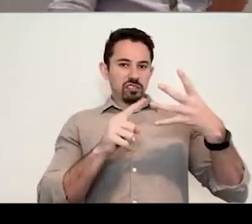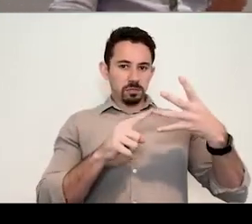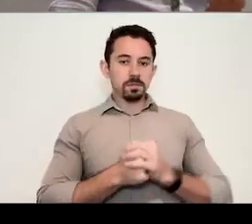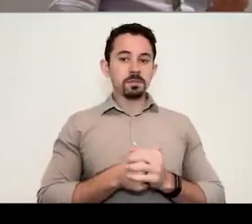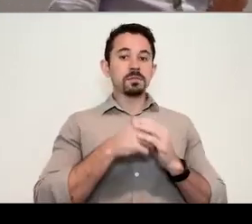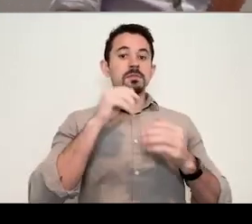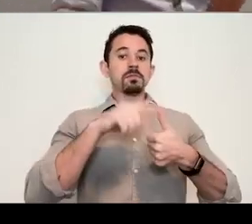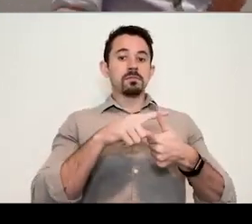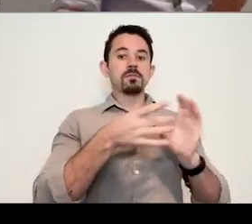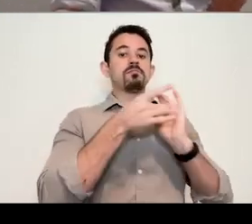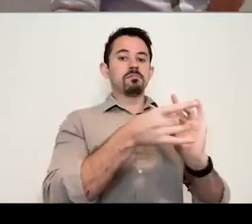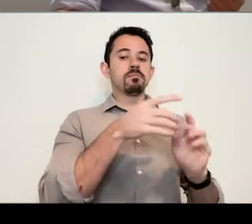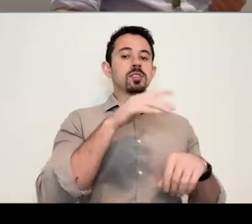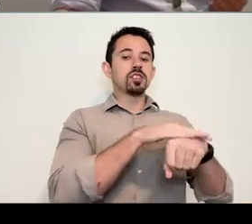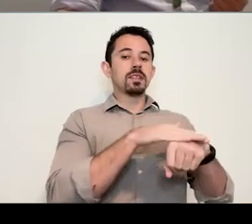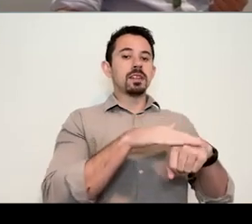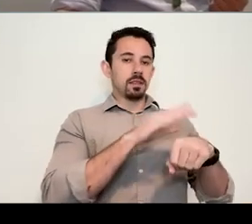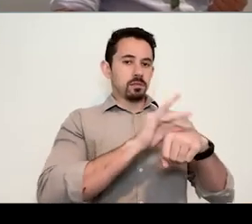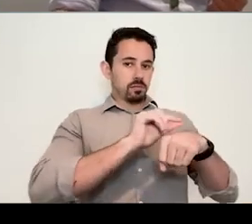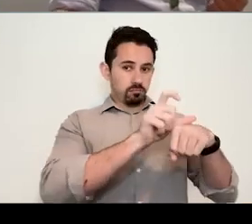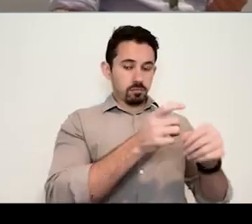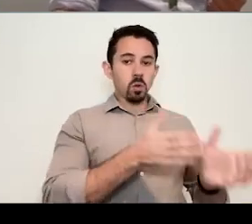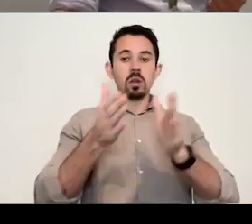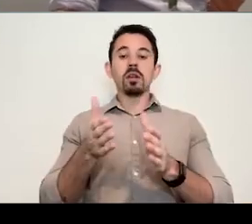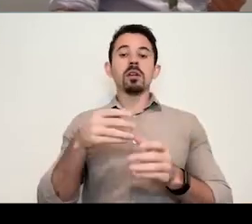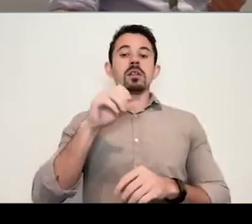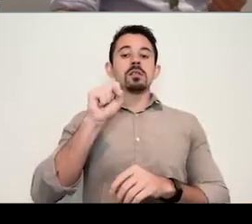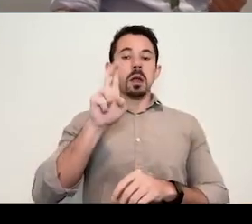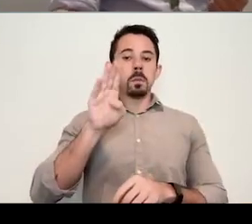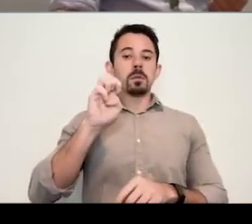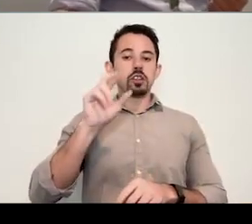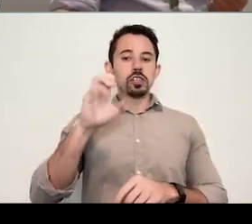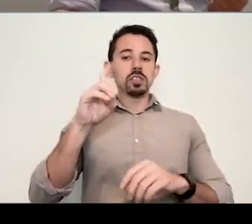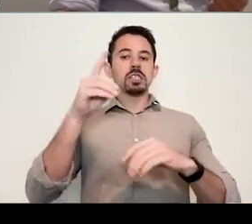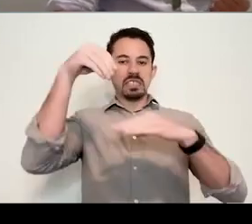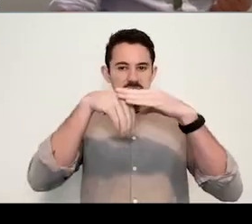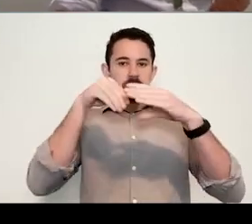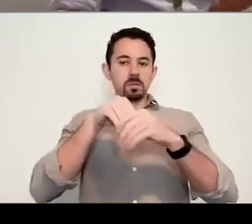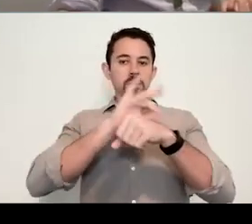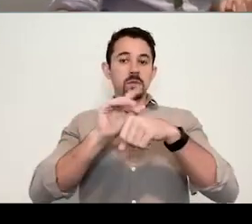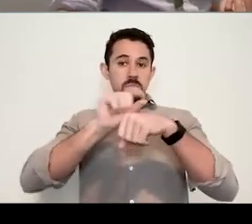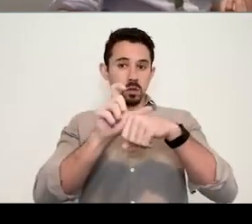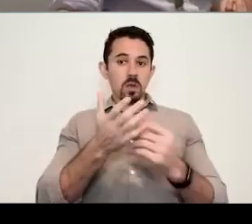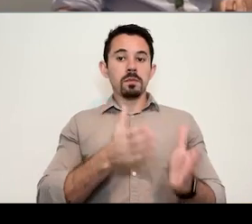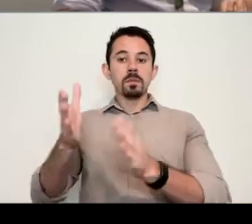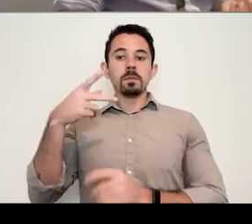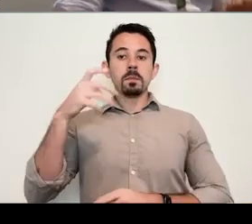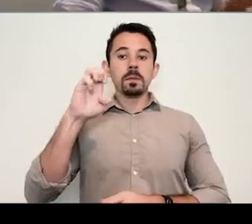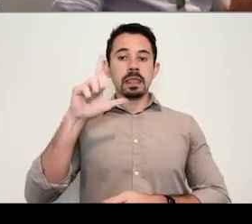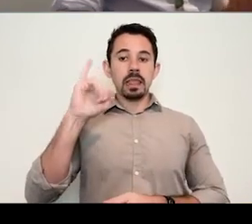stage. They can be surface associated, submerged biofilms, and pellicles, which form at an air